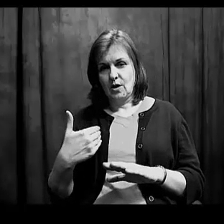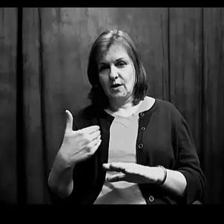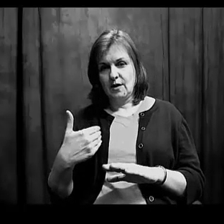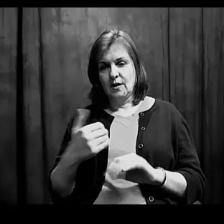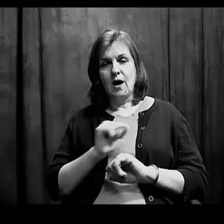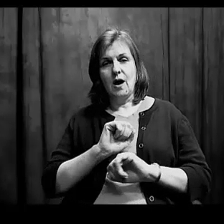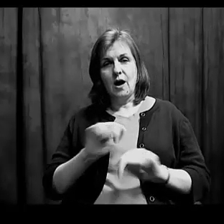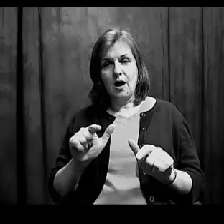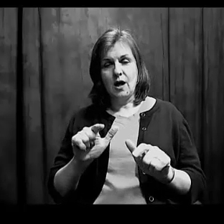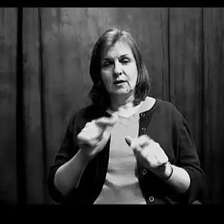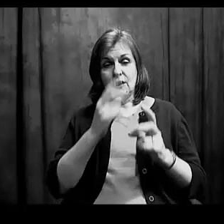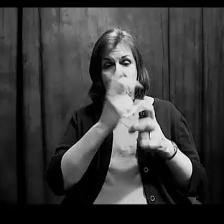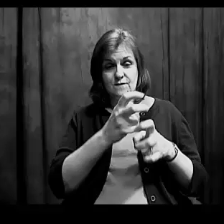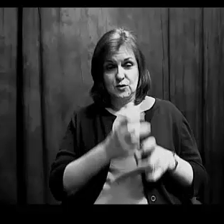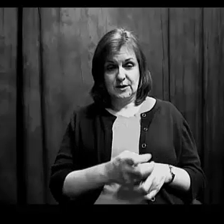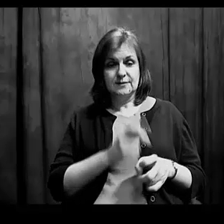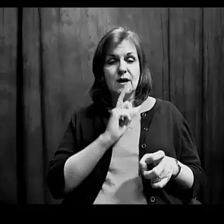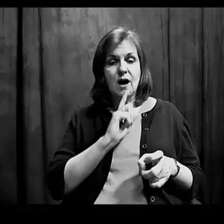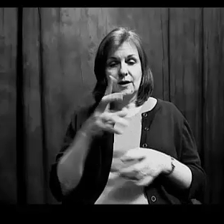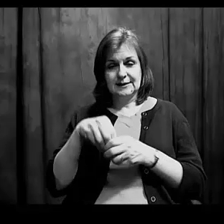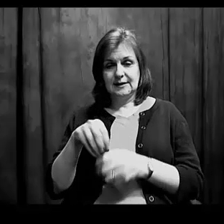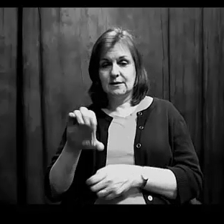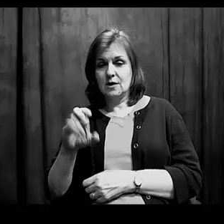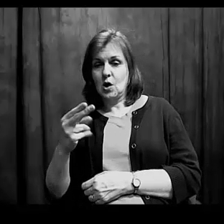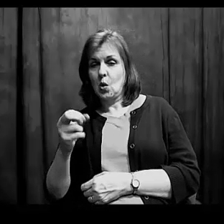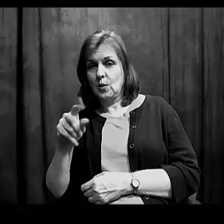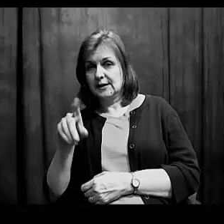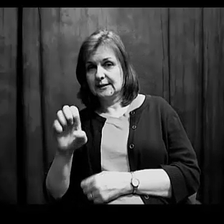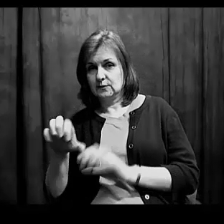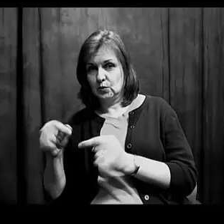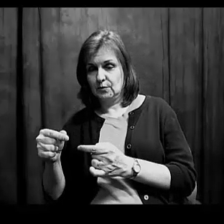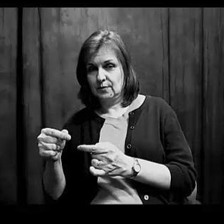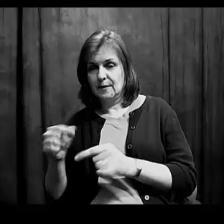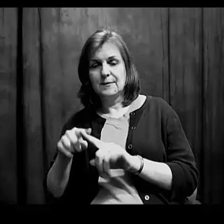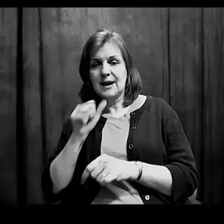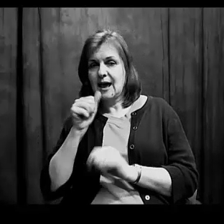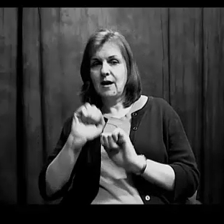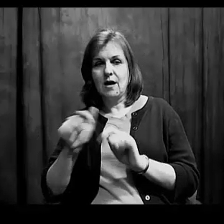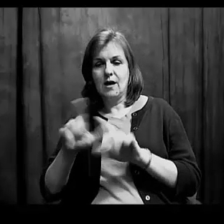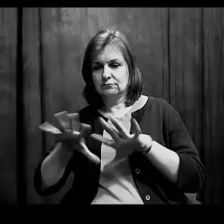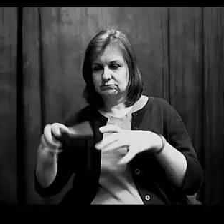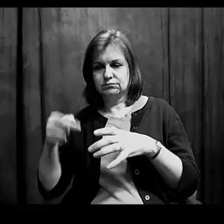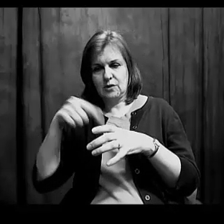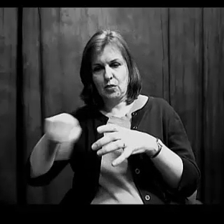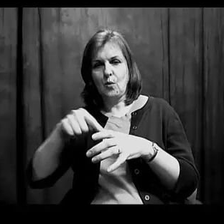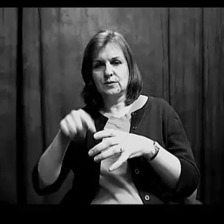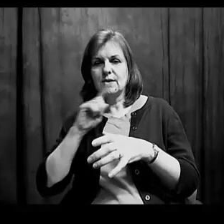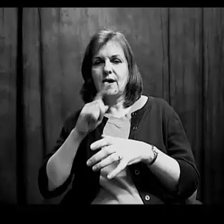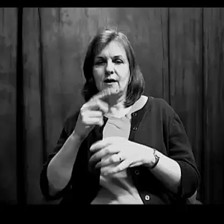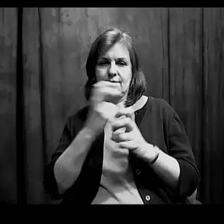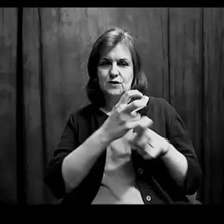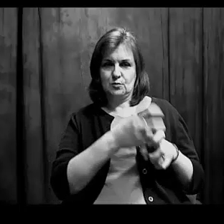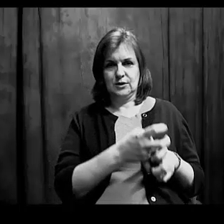that all vertebrate of chordates but not all chordates are vertebrates